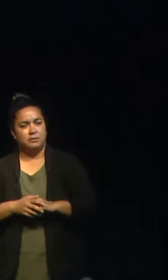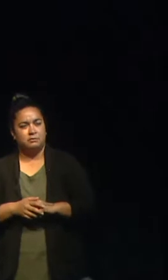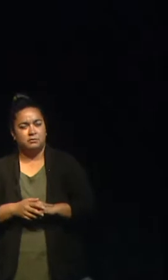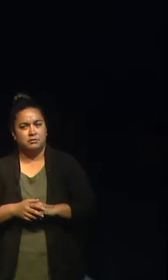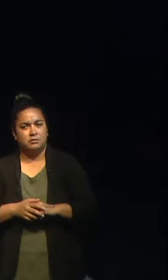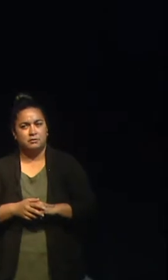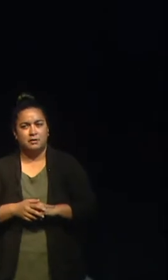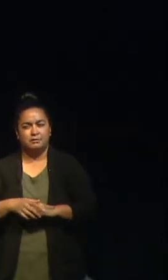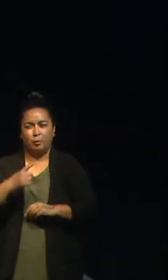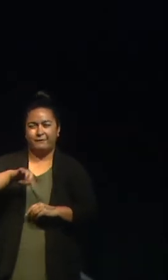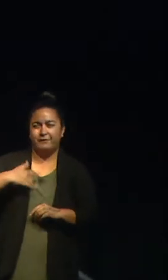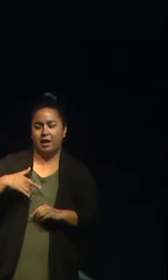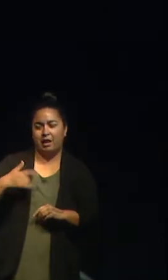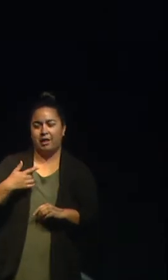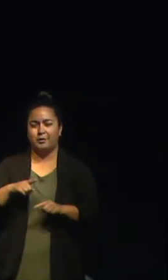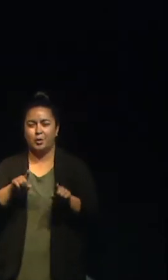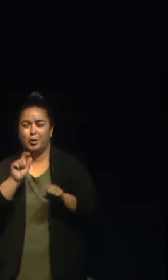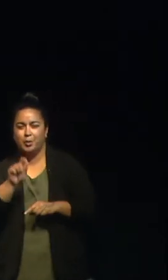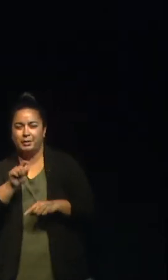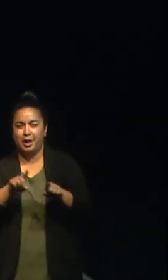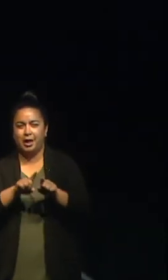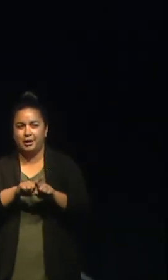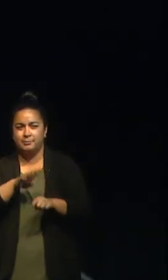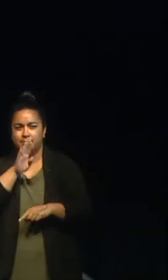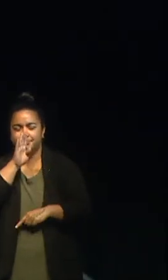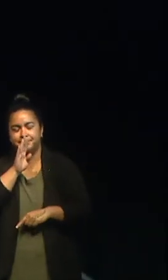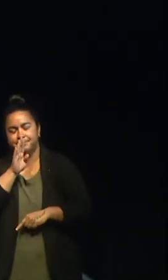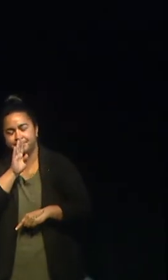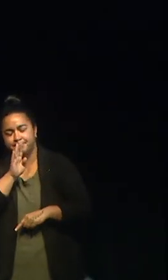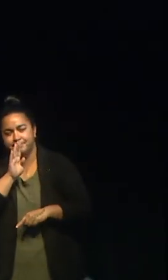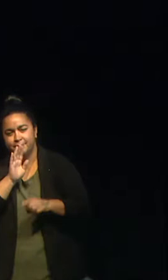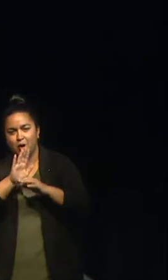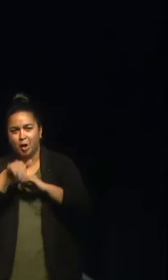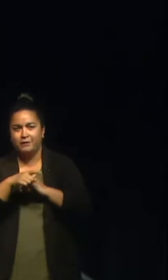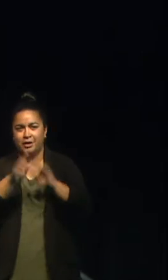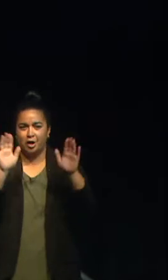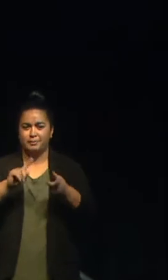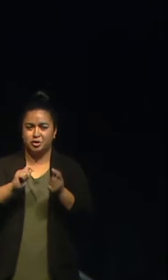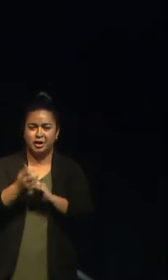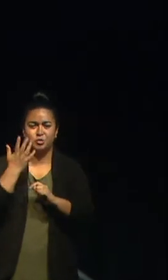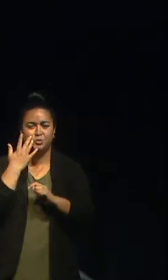gloomy scenarios for what life will look like when sea levels are 20 meters higher, or you